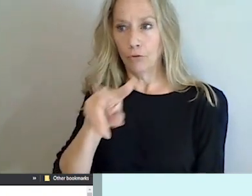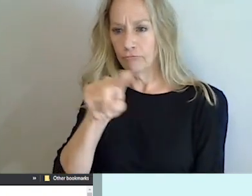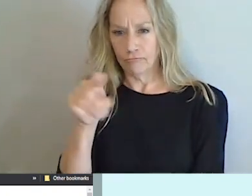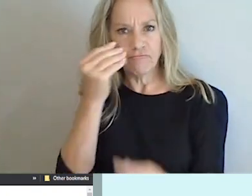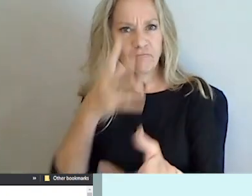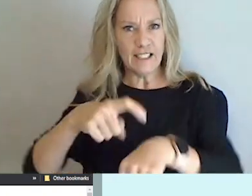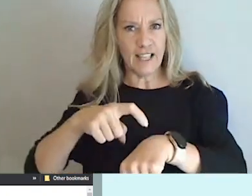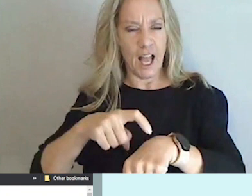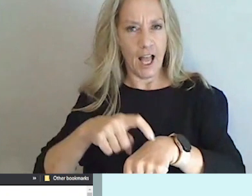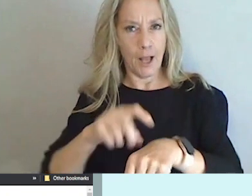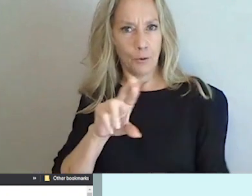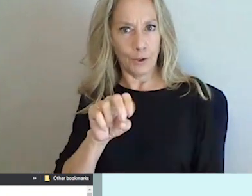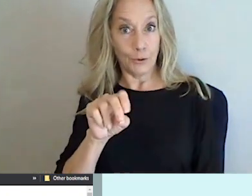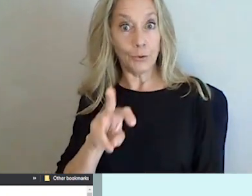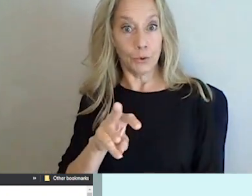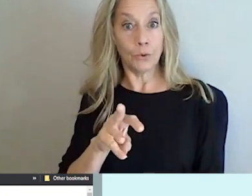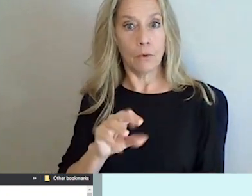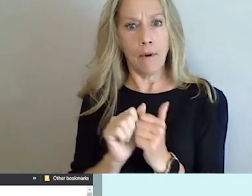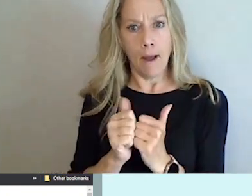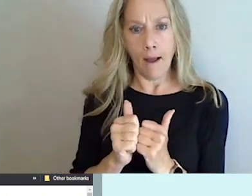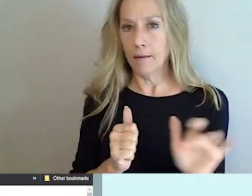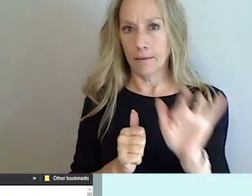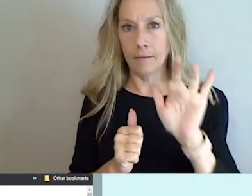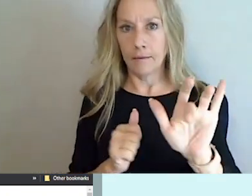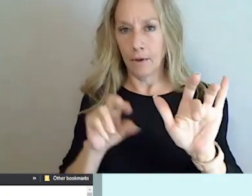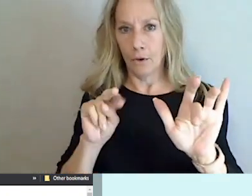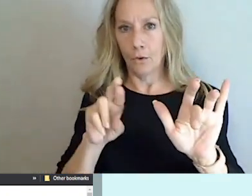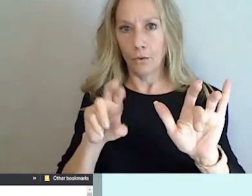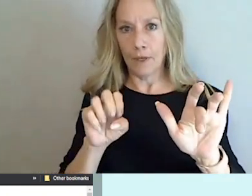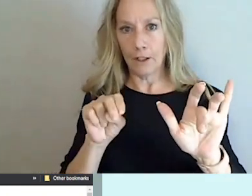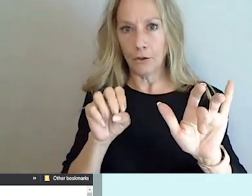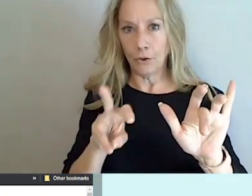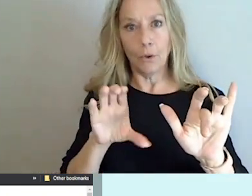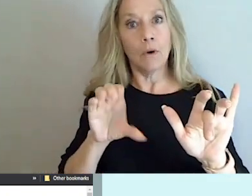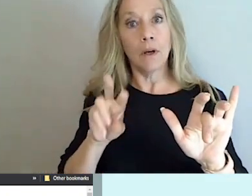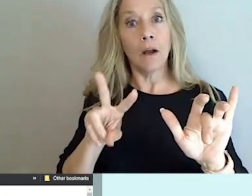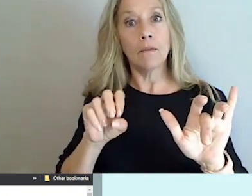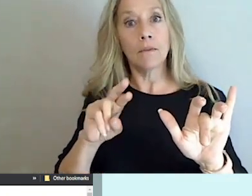To begin your renewal in TennCare Connect, click Renew My Coverage from the navigation menu.